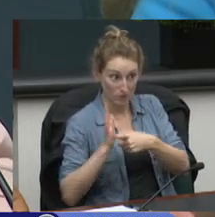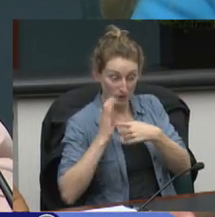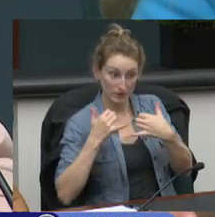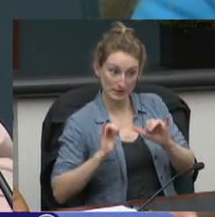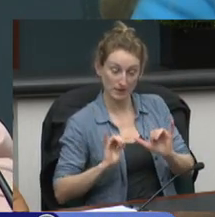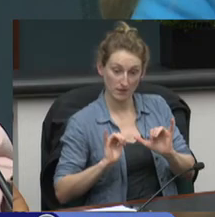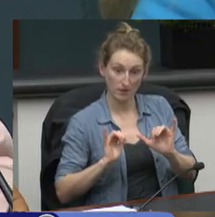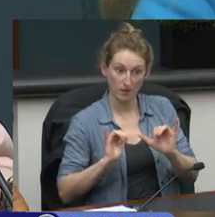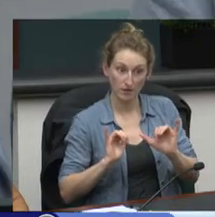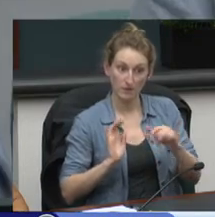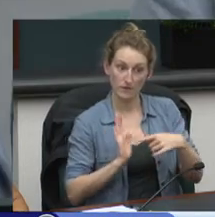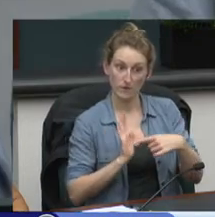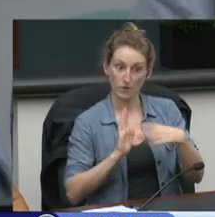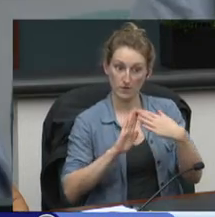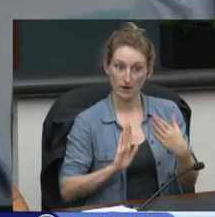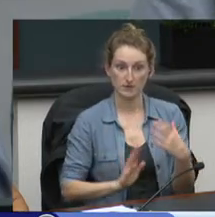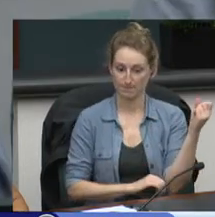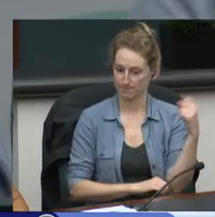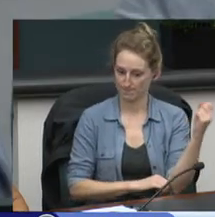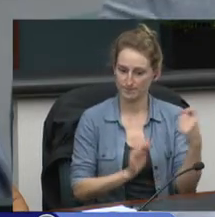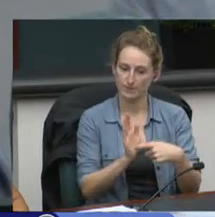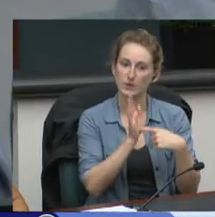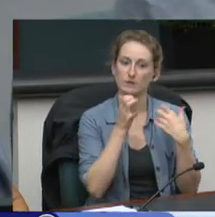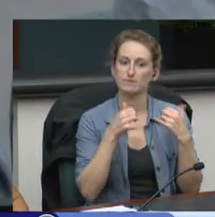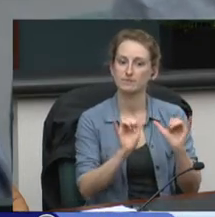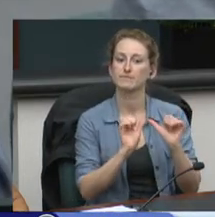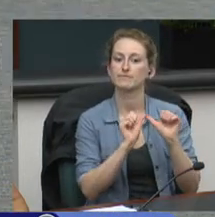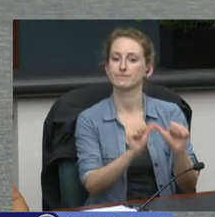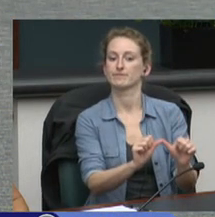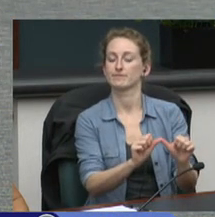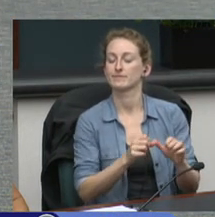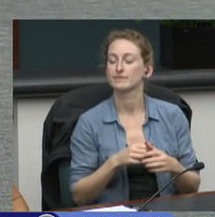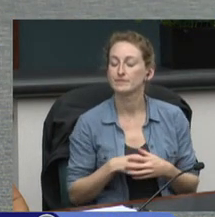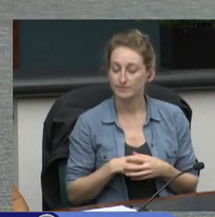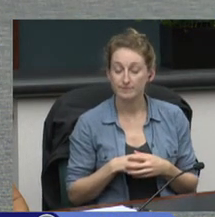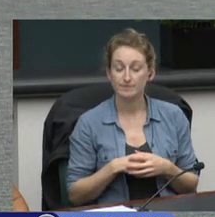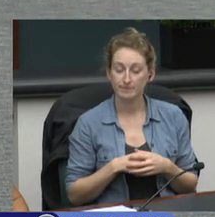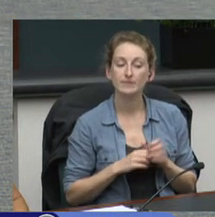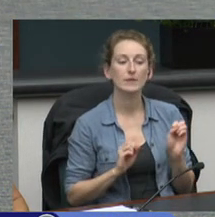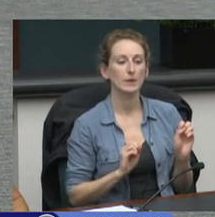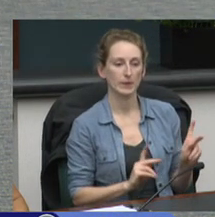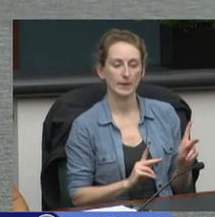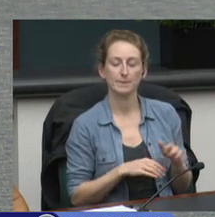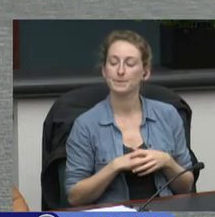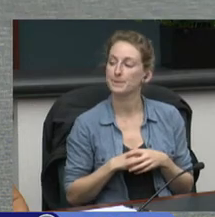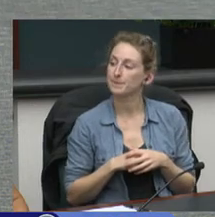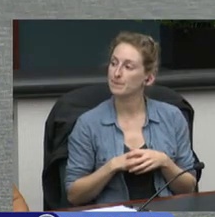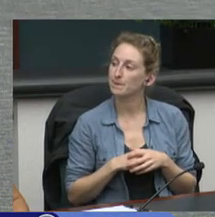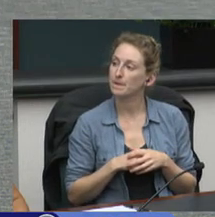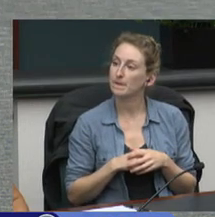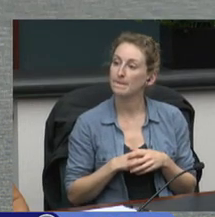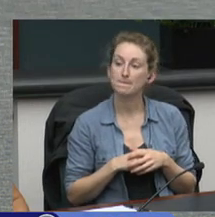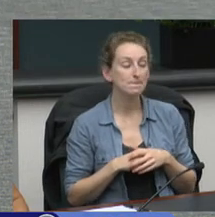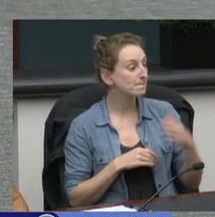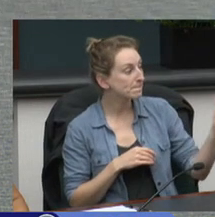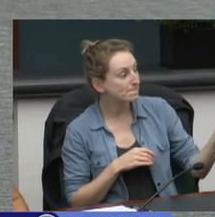correct that's correct okay mr. Scanlan do you have an answer yeah I do